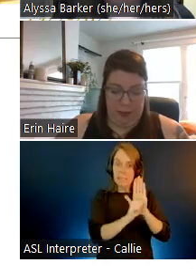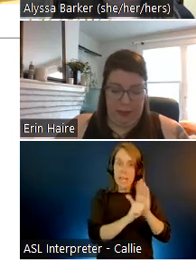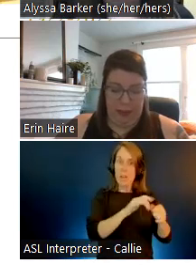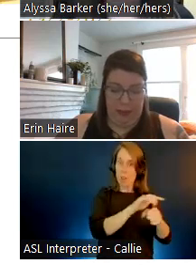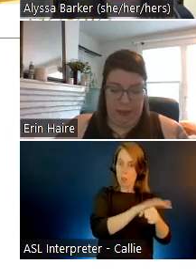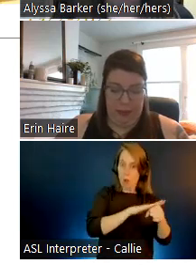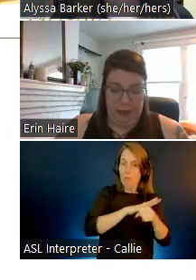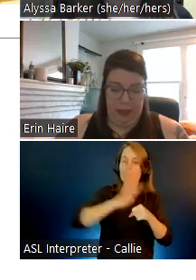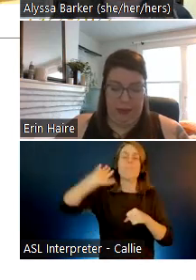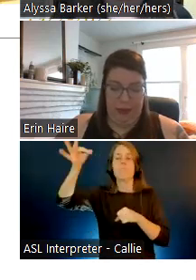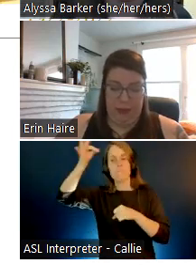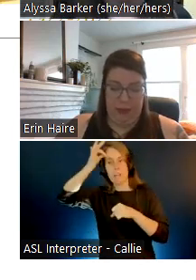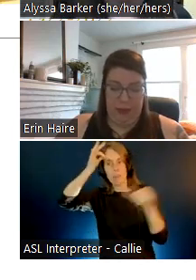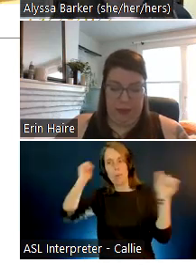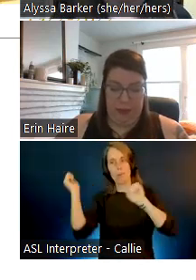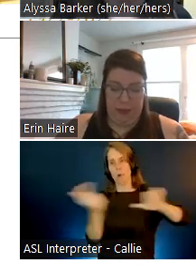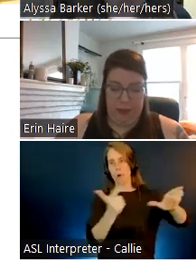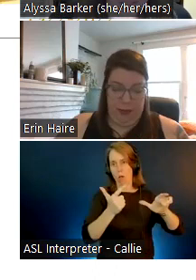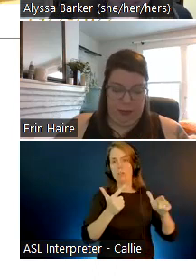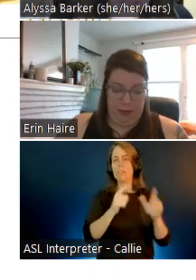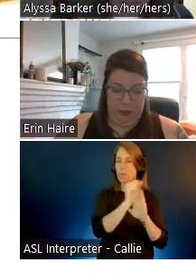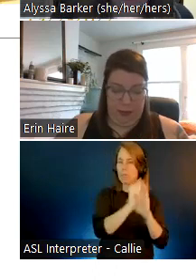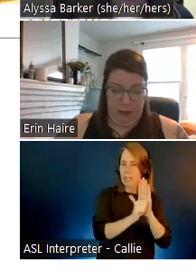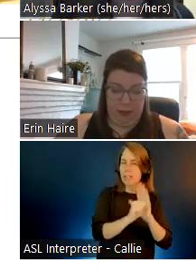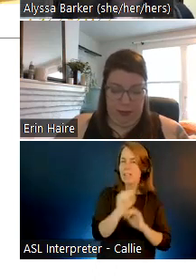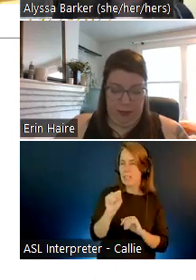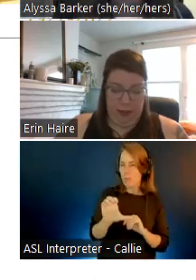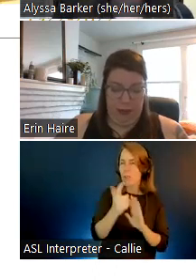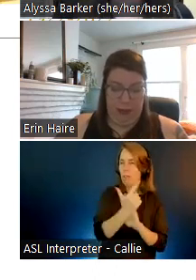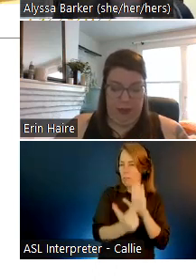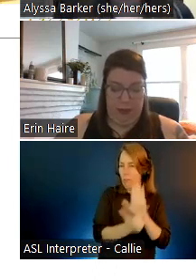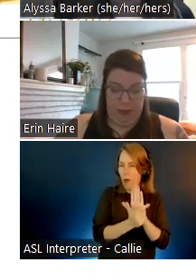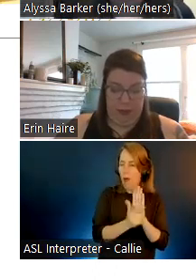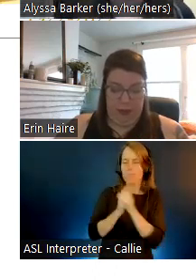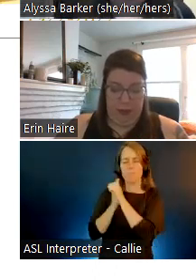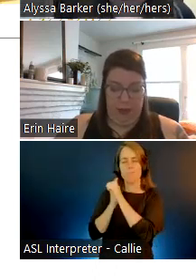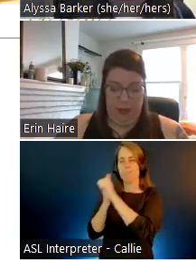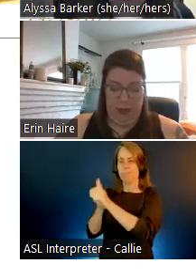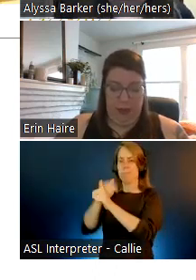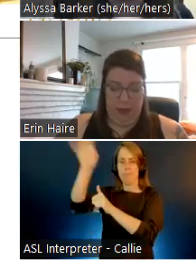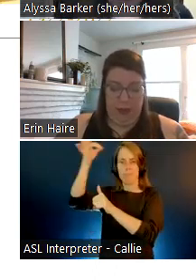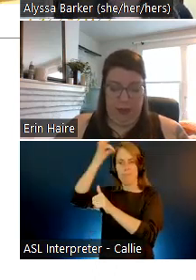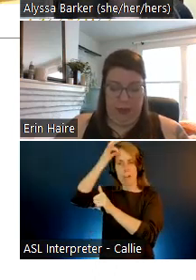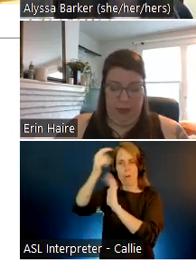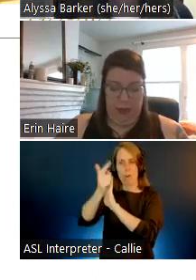fair housing act um very closely so you'll you'll see a lot of um a lot of the same